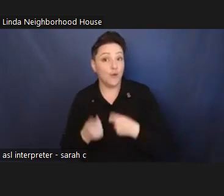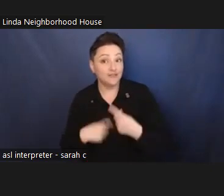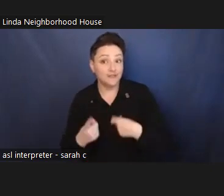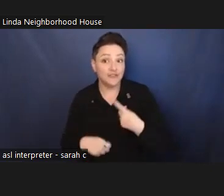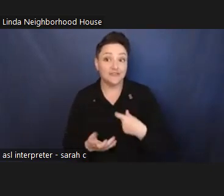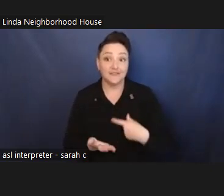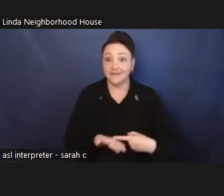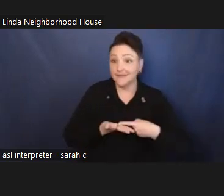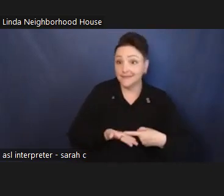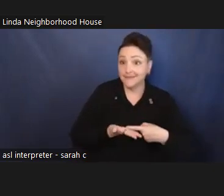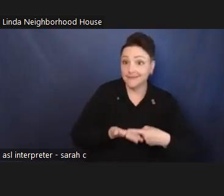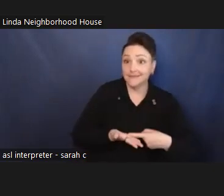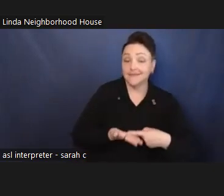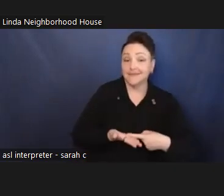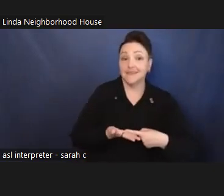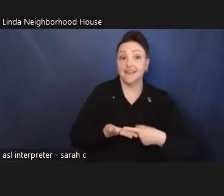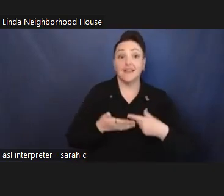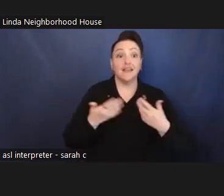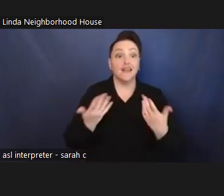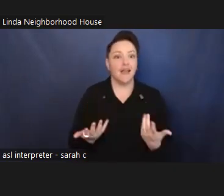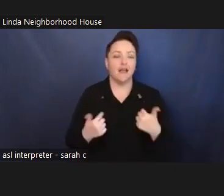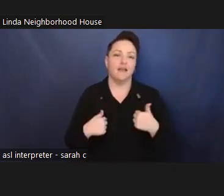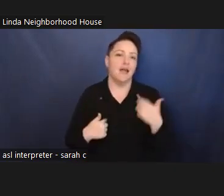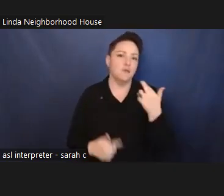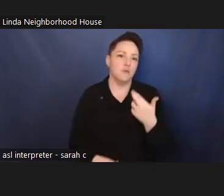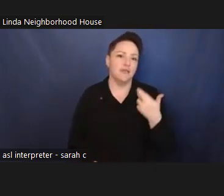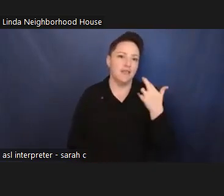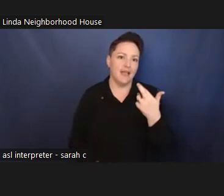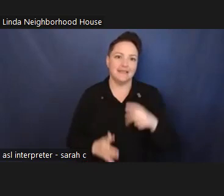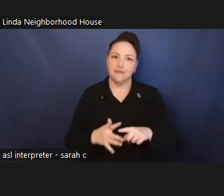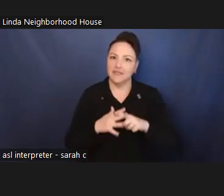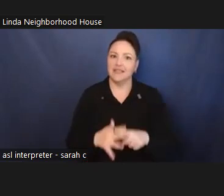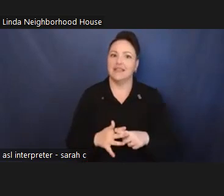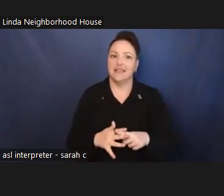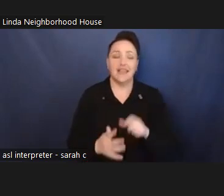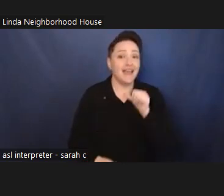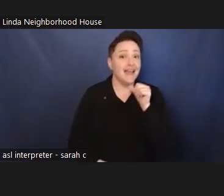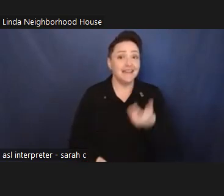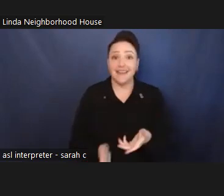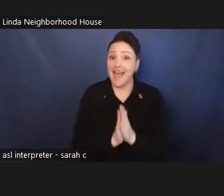As you think about that I realize I did not ask everyone to just put in the chat your name,